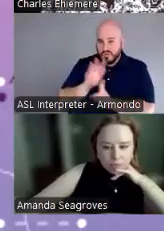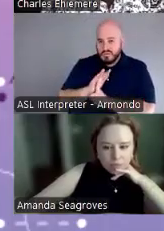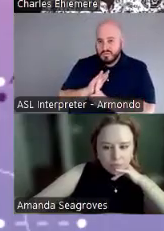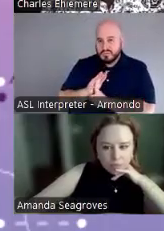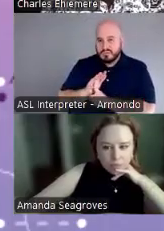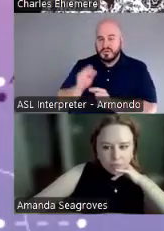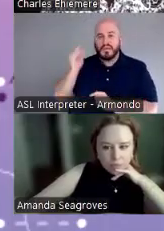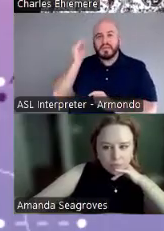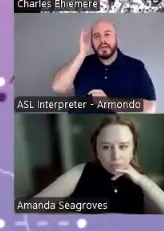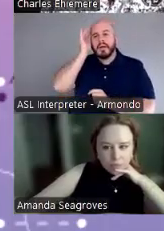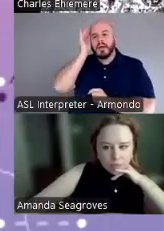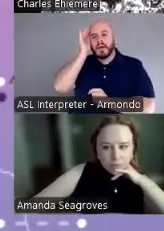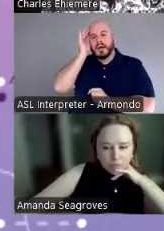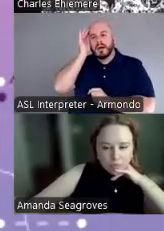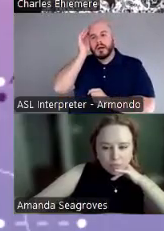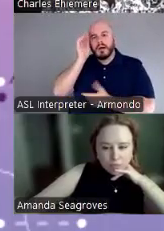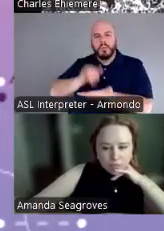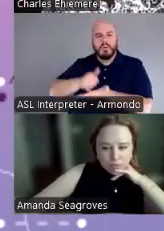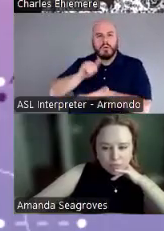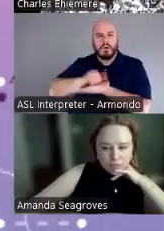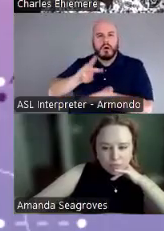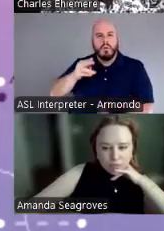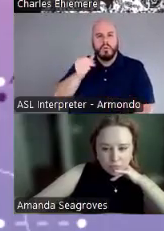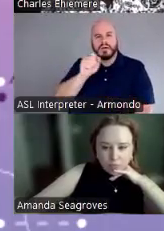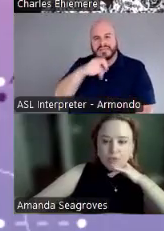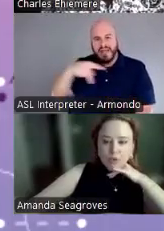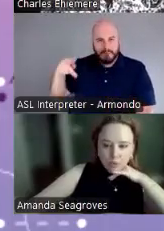is WhatsApp and Facebook.